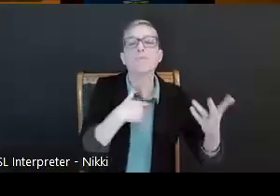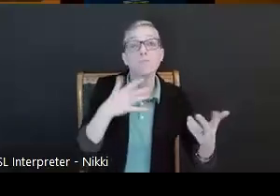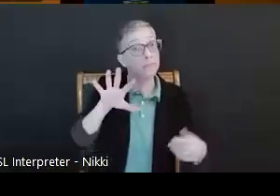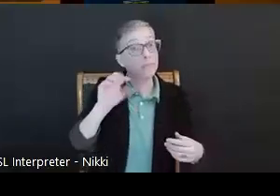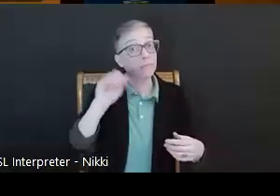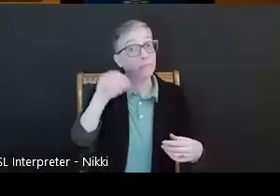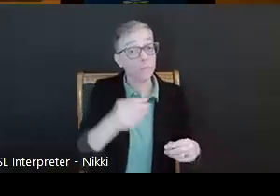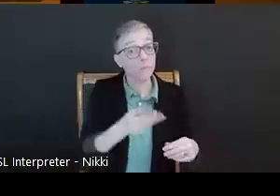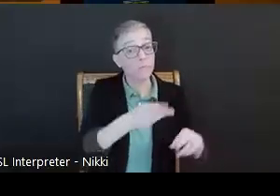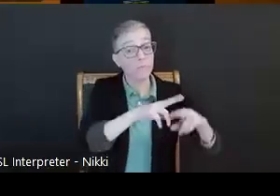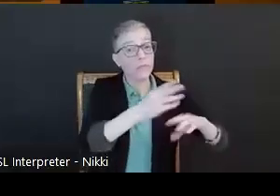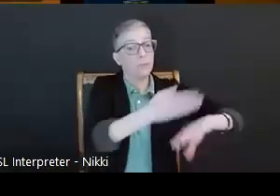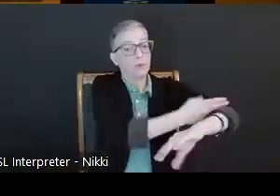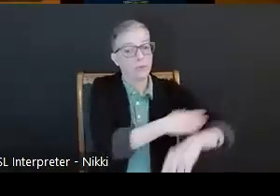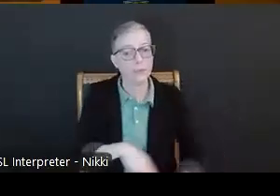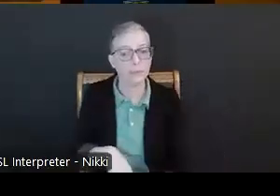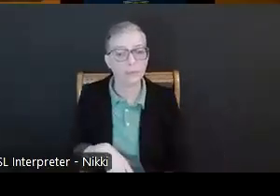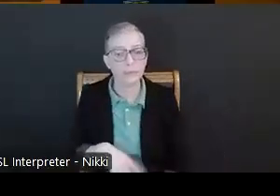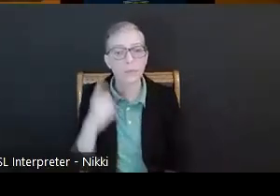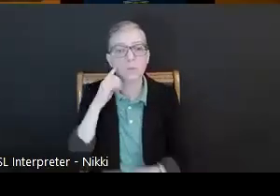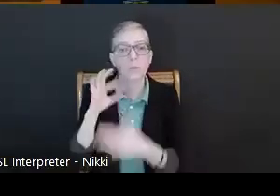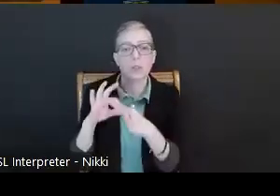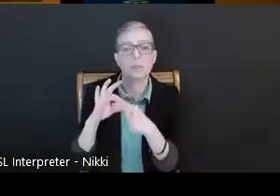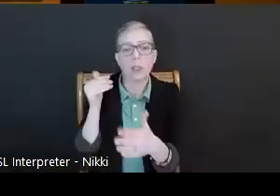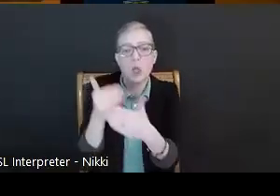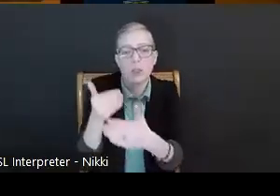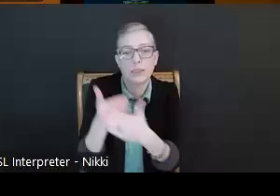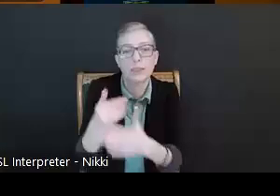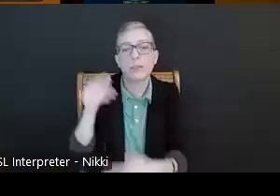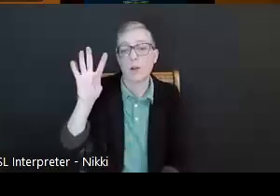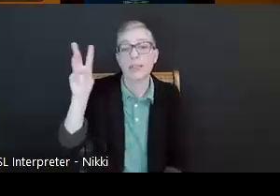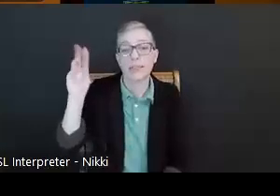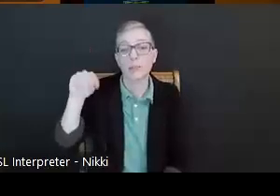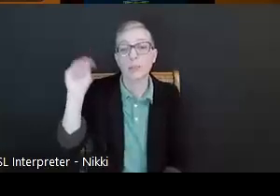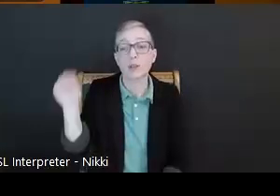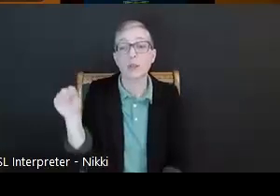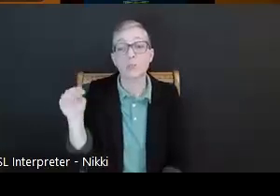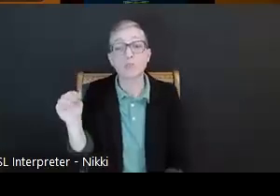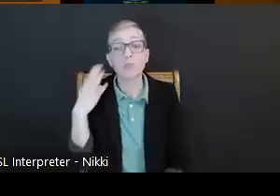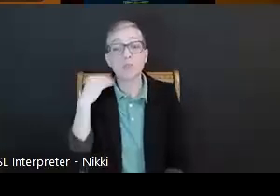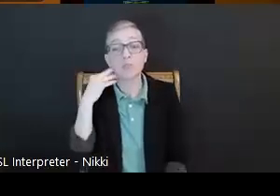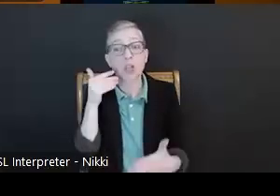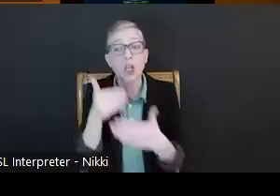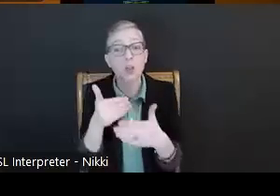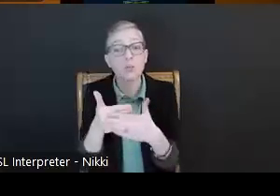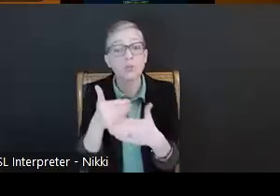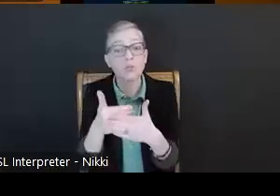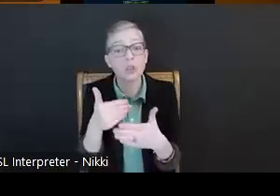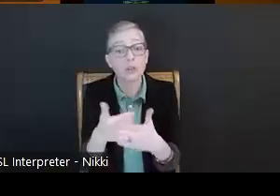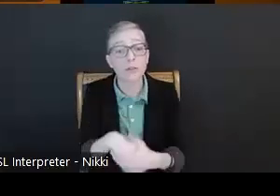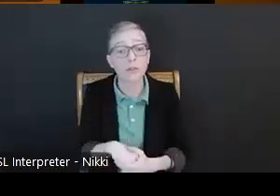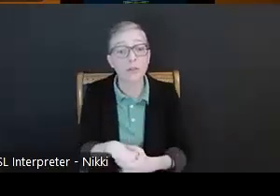as many caregivers there but uh within dietic coping which which measures for how we perceive